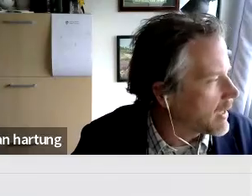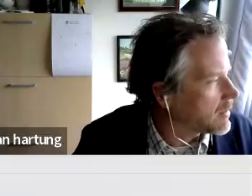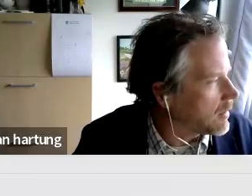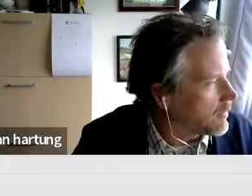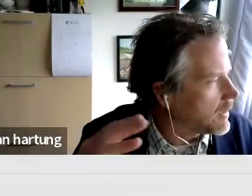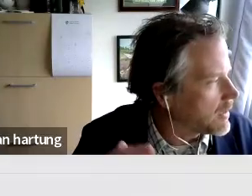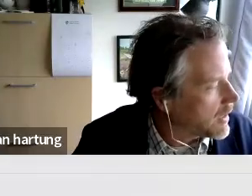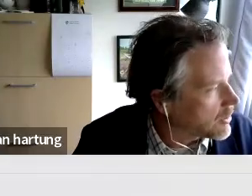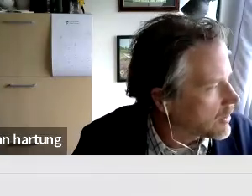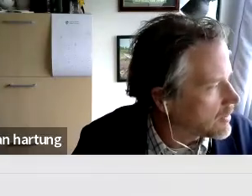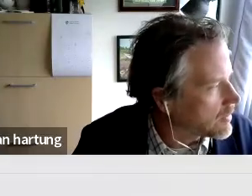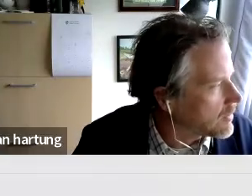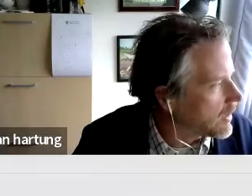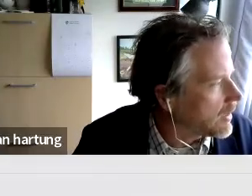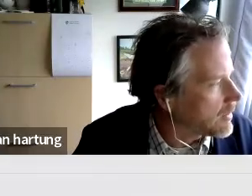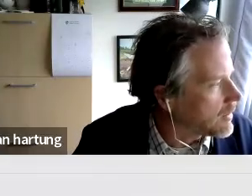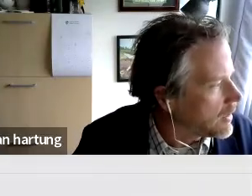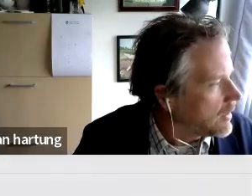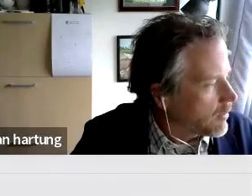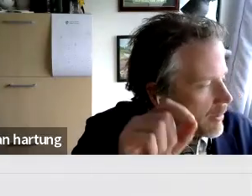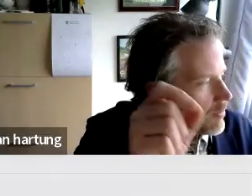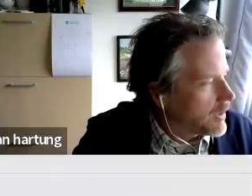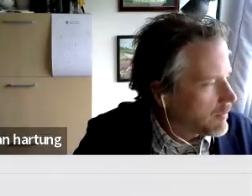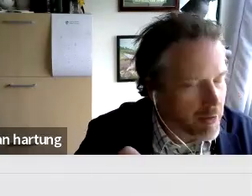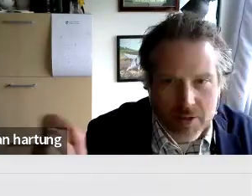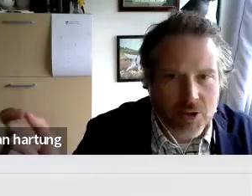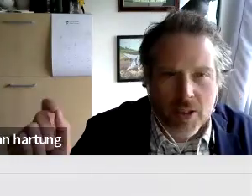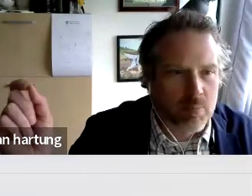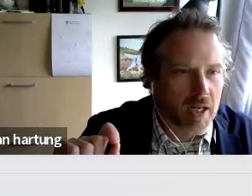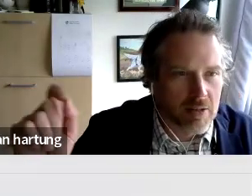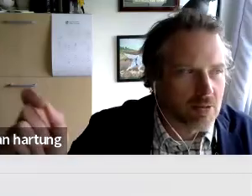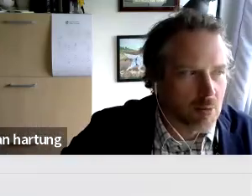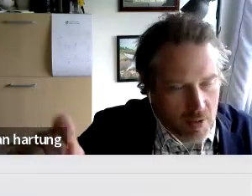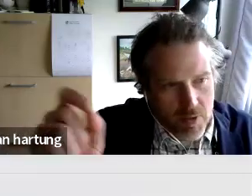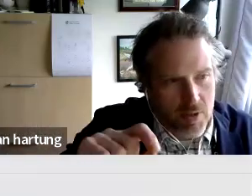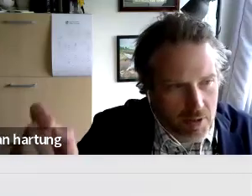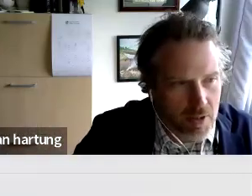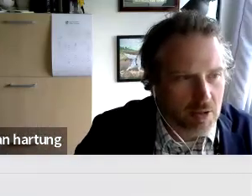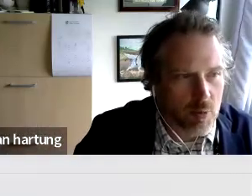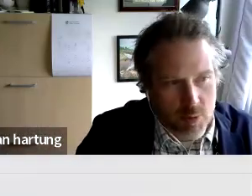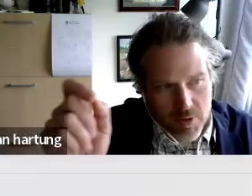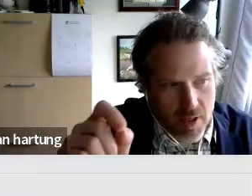and match of indications and like like maybe like check boxes or whatever that they you know which